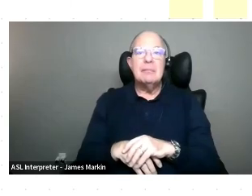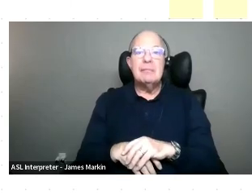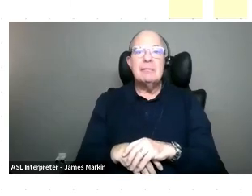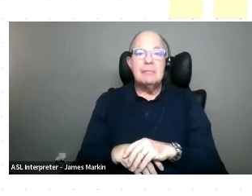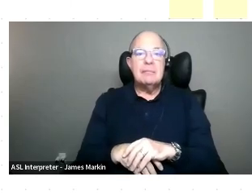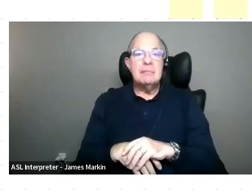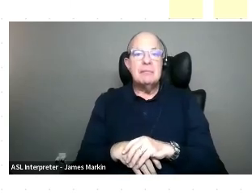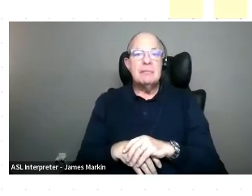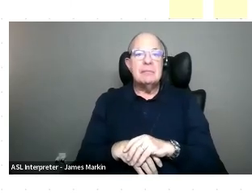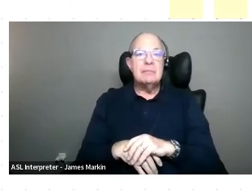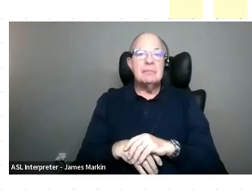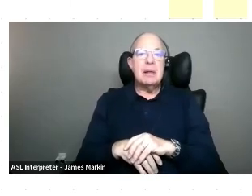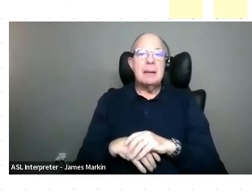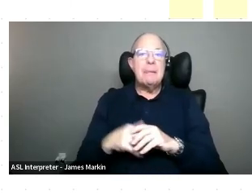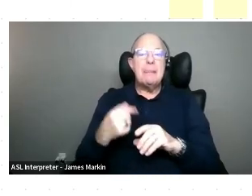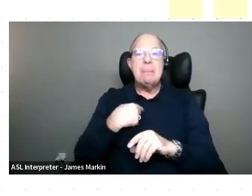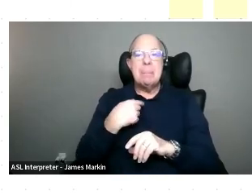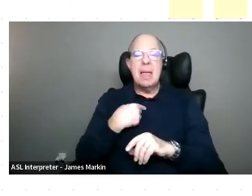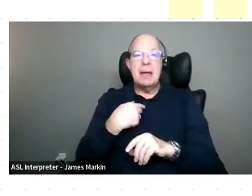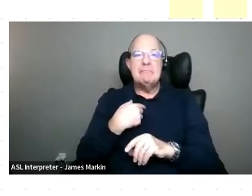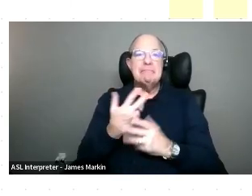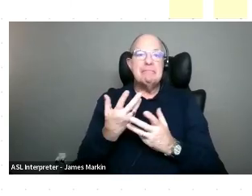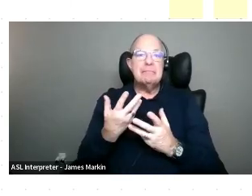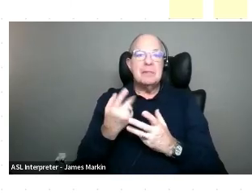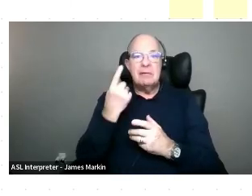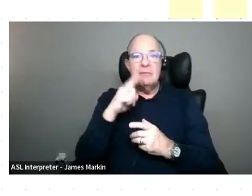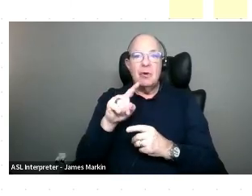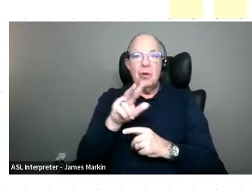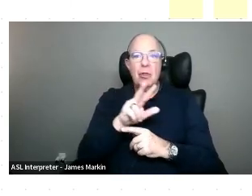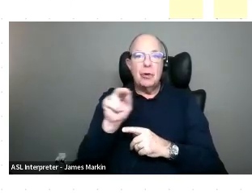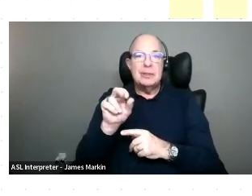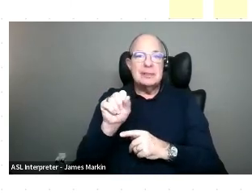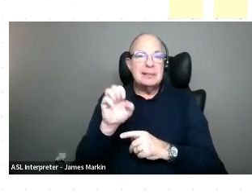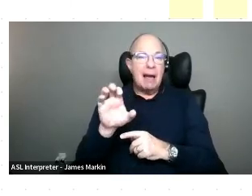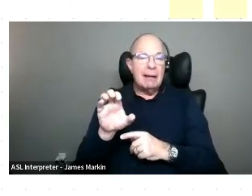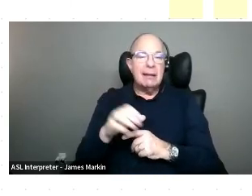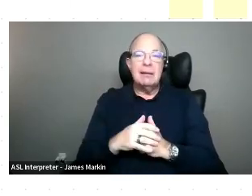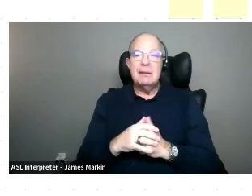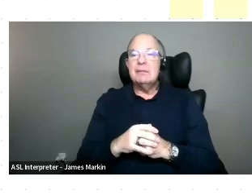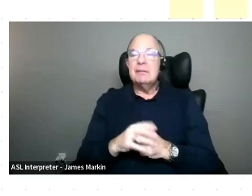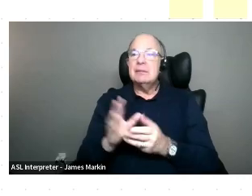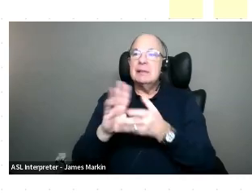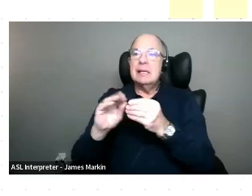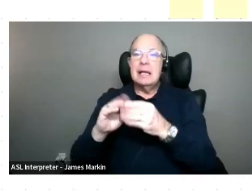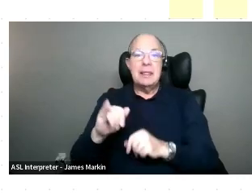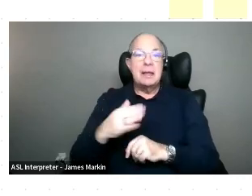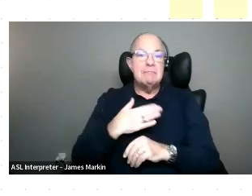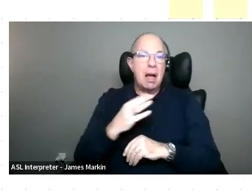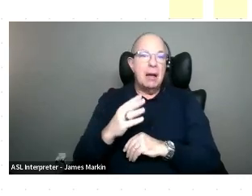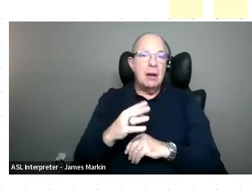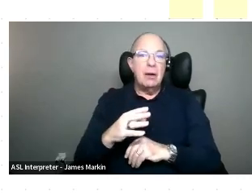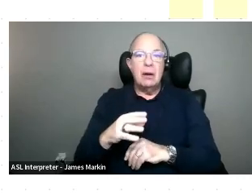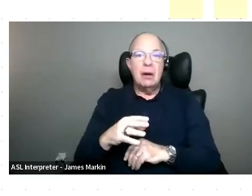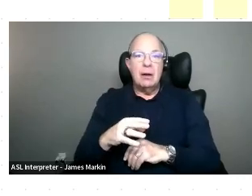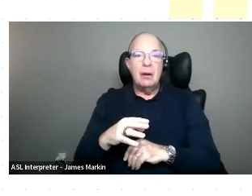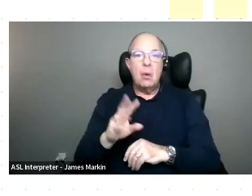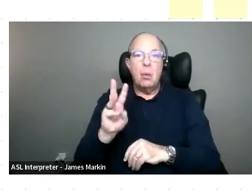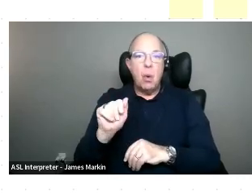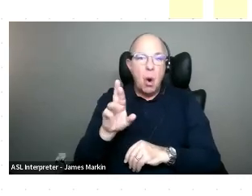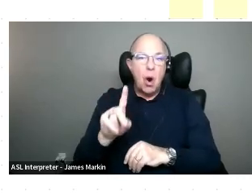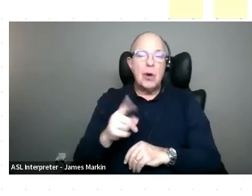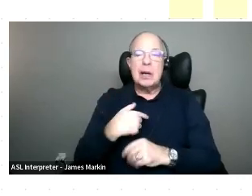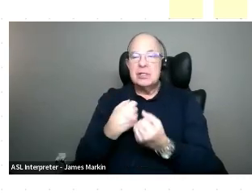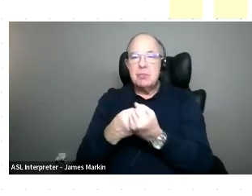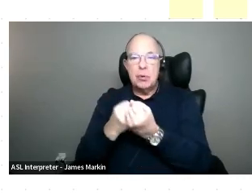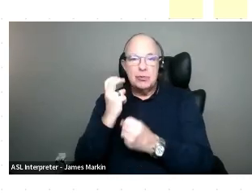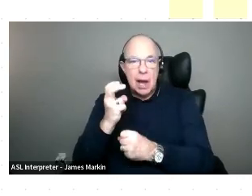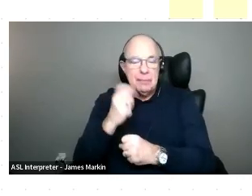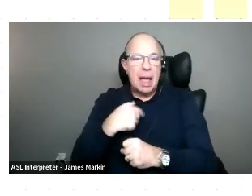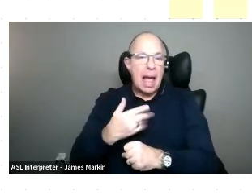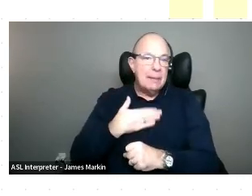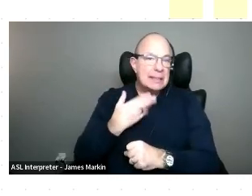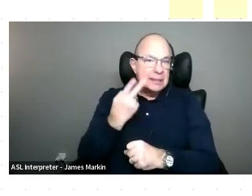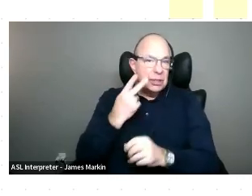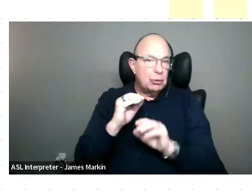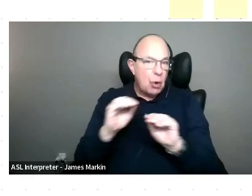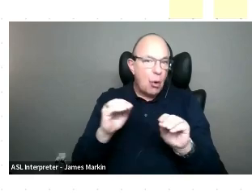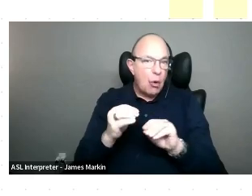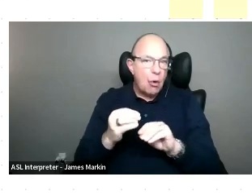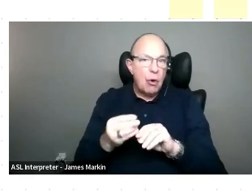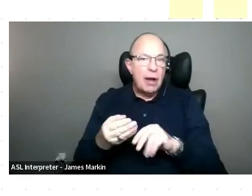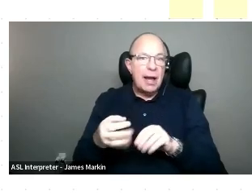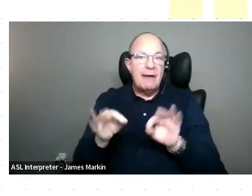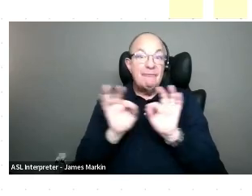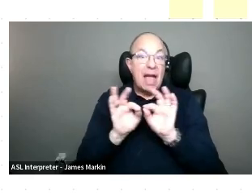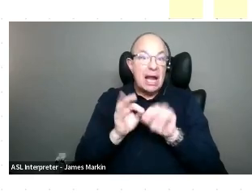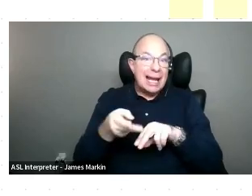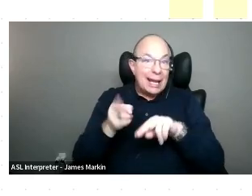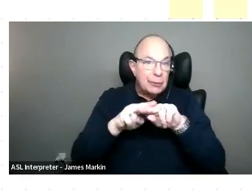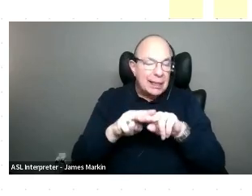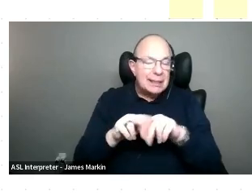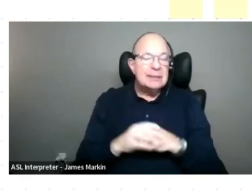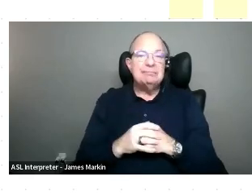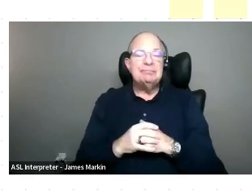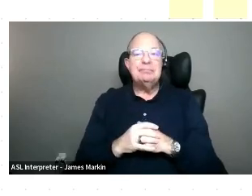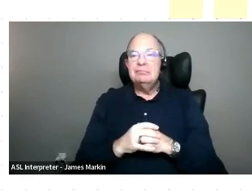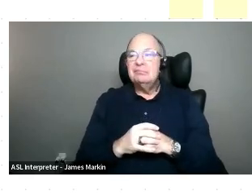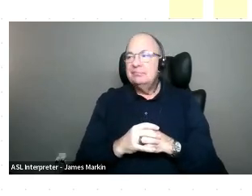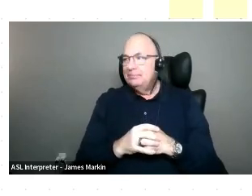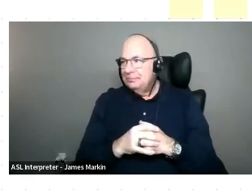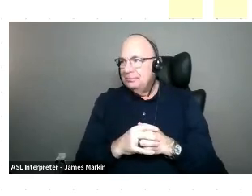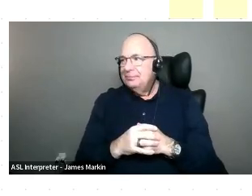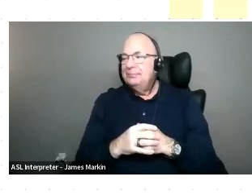Jamie Corbett: If it's just, like, if I just am up there for 30 seconds, and I say, this is my ward, I support transit, I'm glad to see there are no fare increases, and I, you know, I, I…